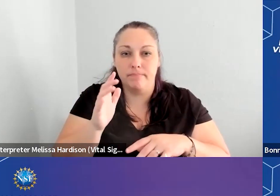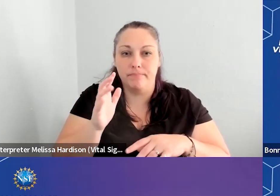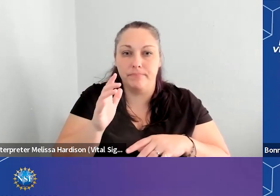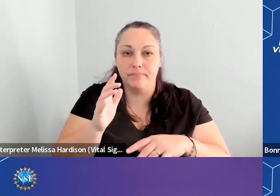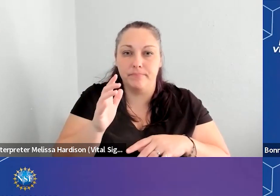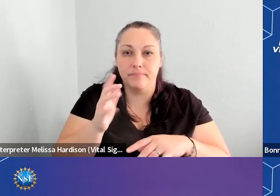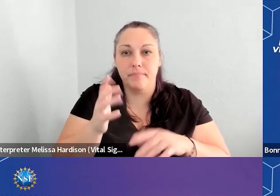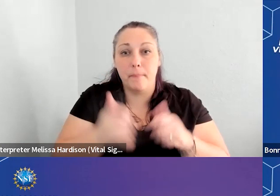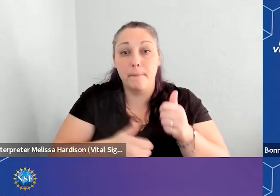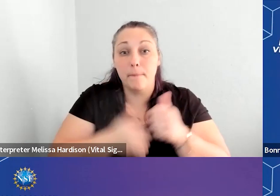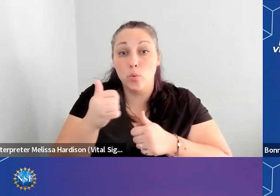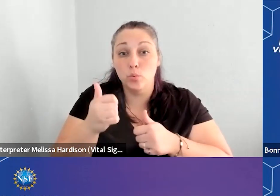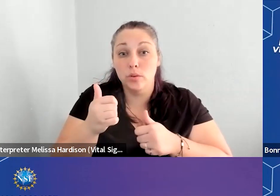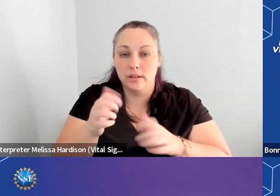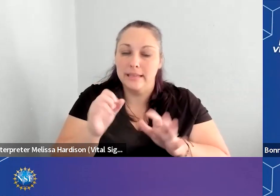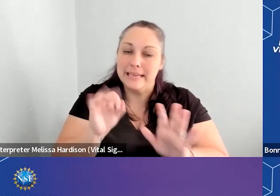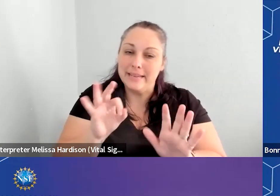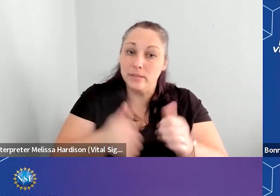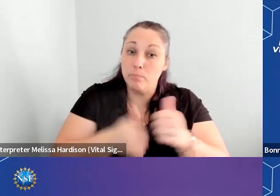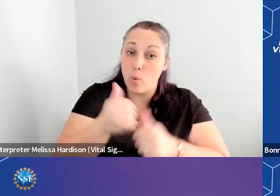you know, again, that would be against policy.